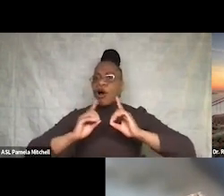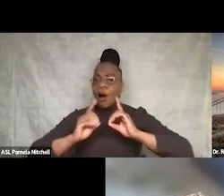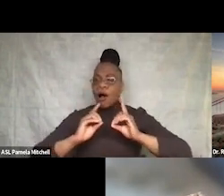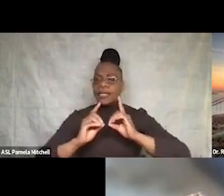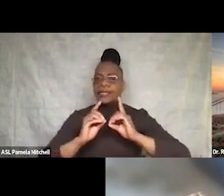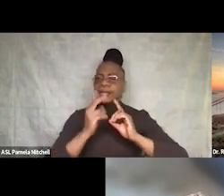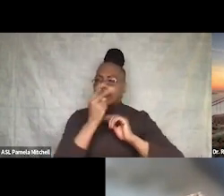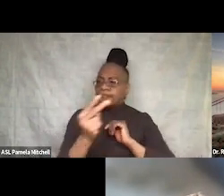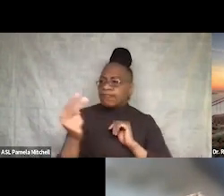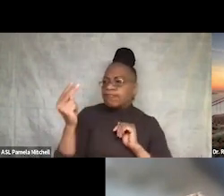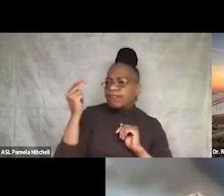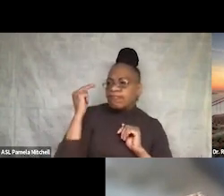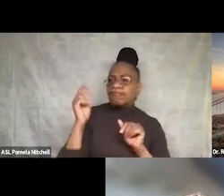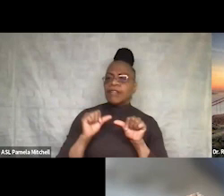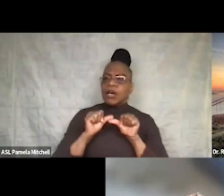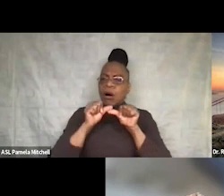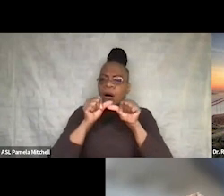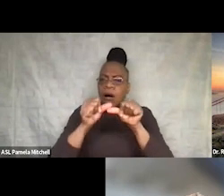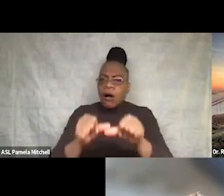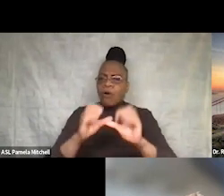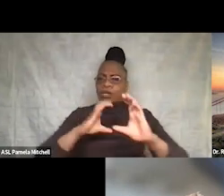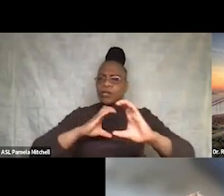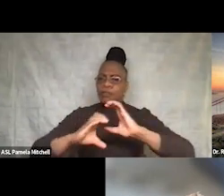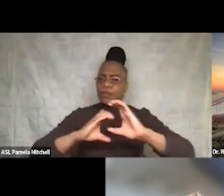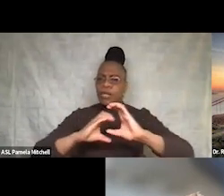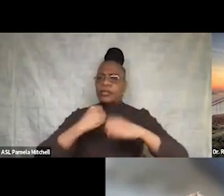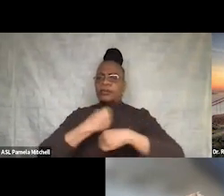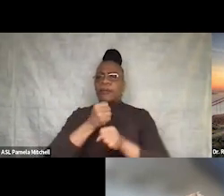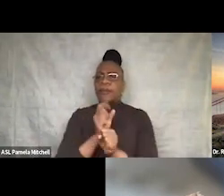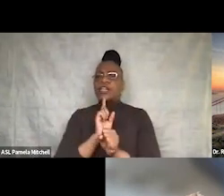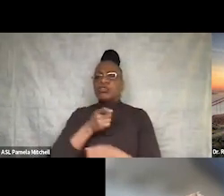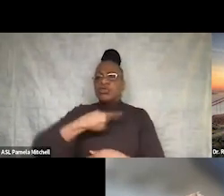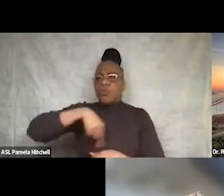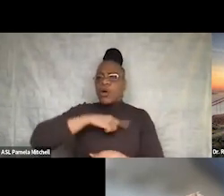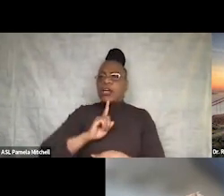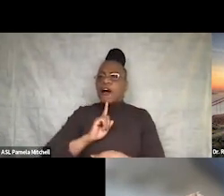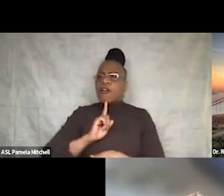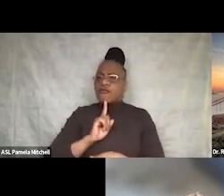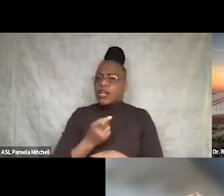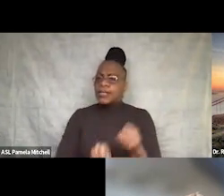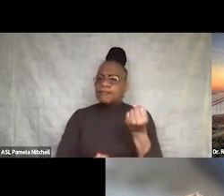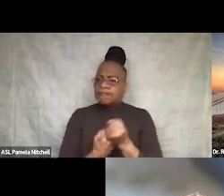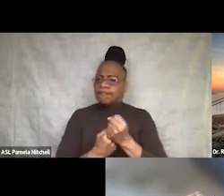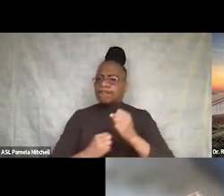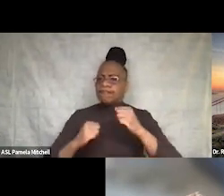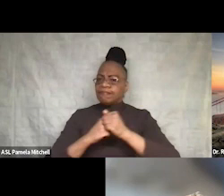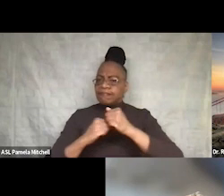ongoing communication to make sure that we are building and cultivating inclusive culture,